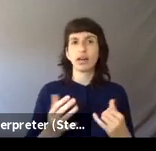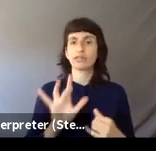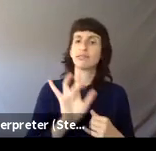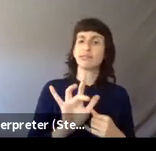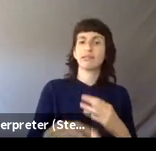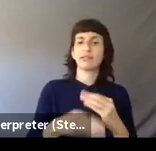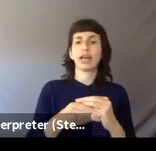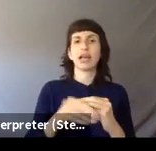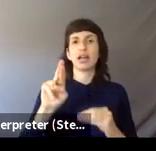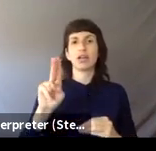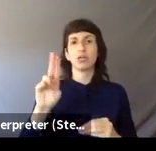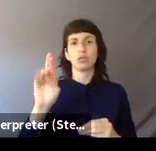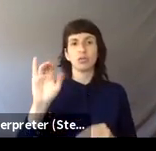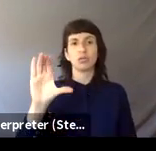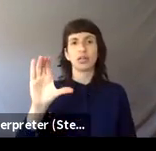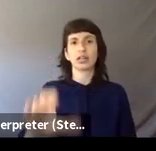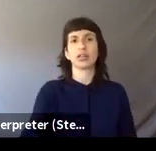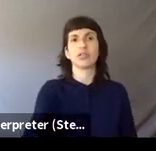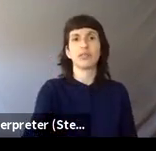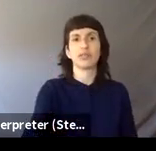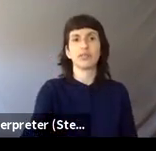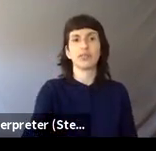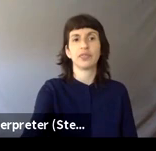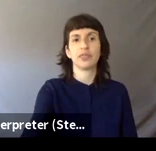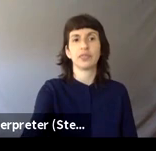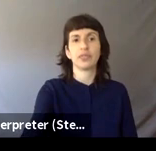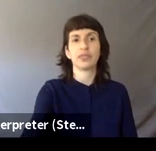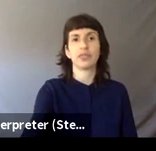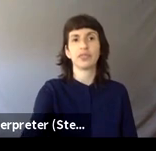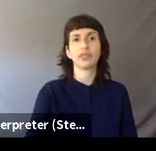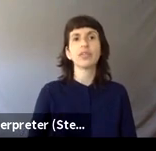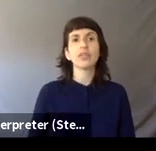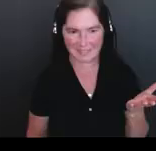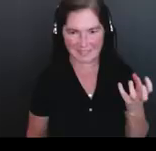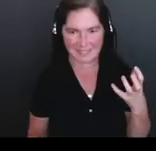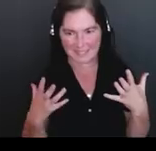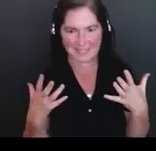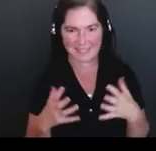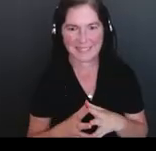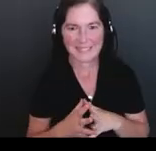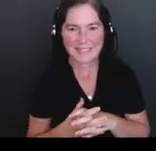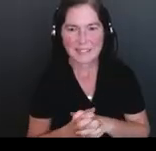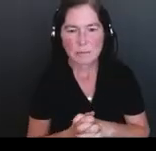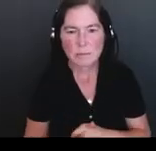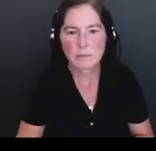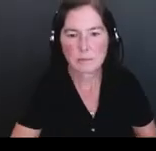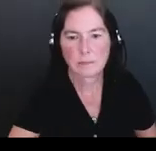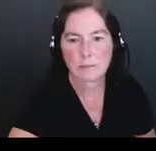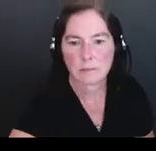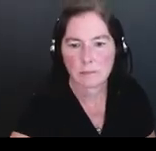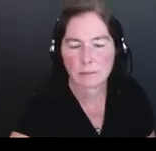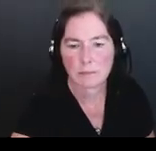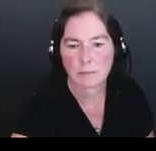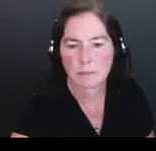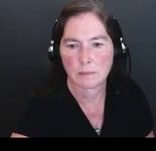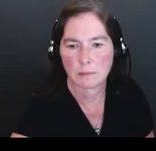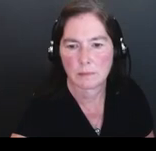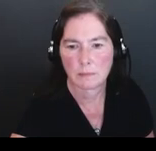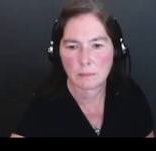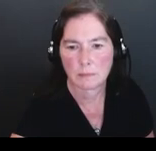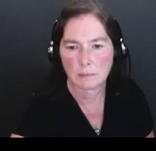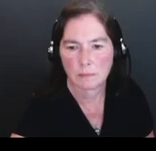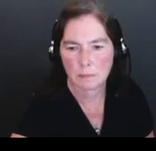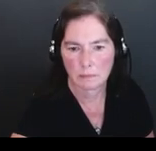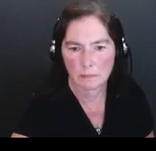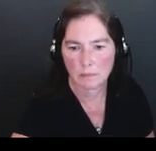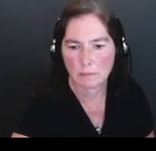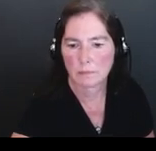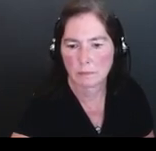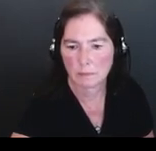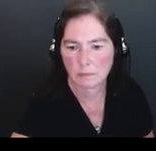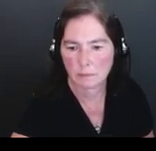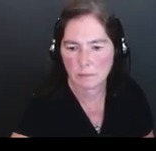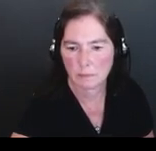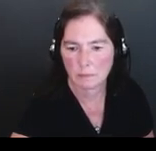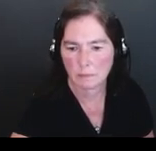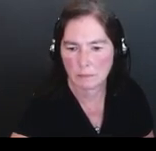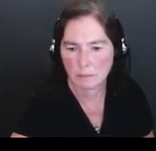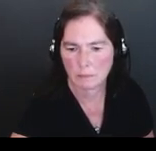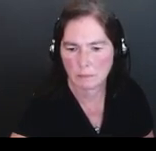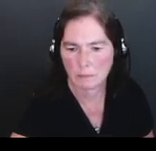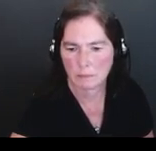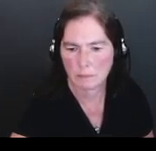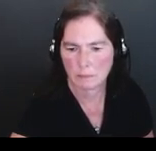then assignment, rubrics is under the point. If I want to add rubrics, once I've added it once, it will be available over and over again. I have to go in like I'm going to create an assignment